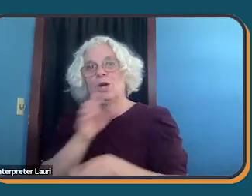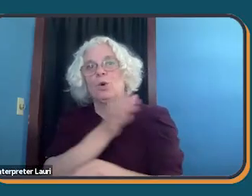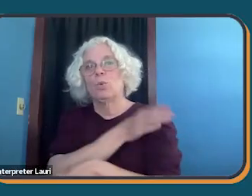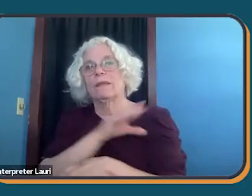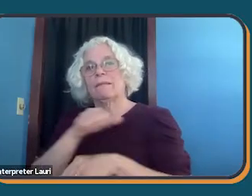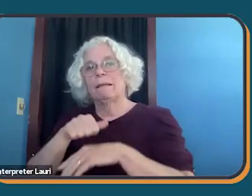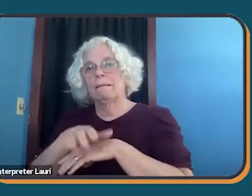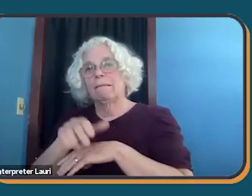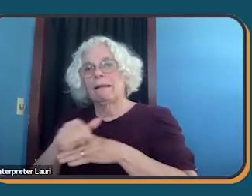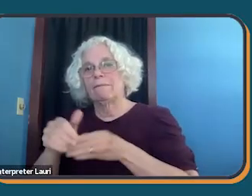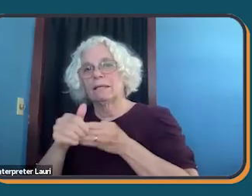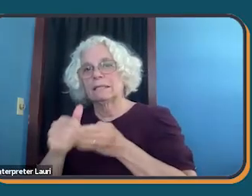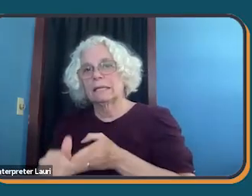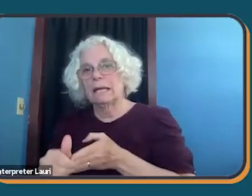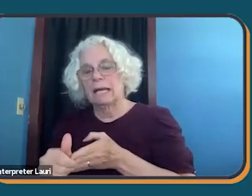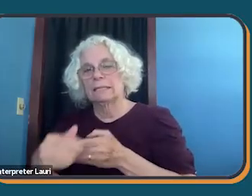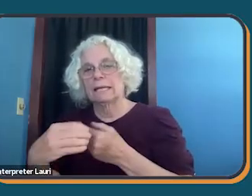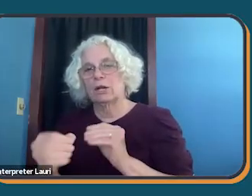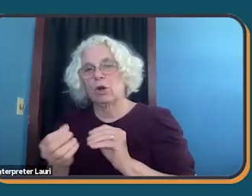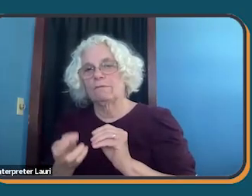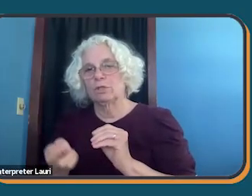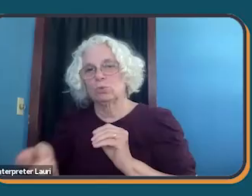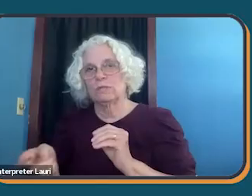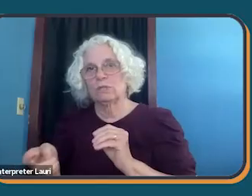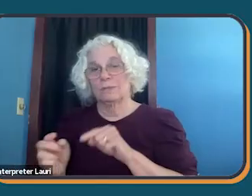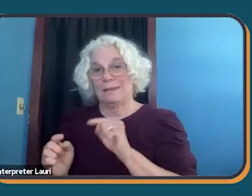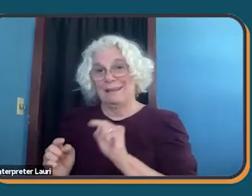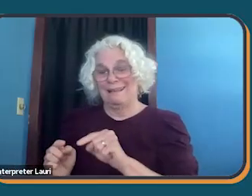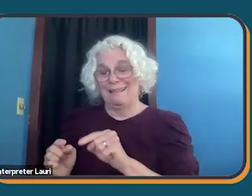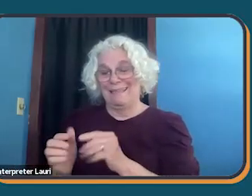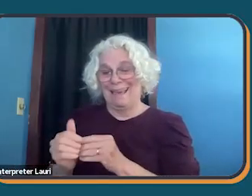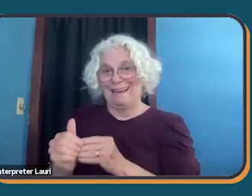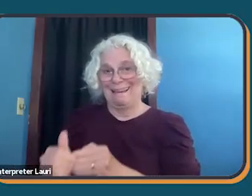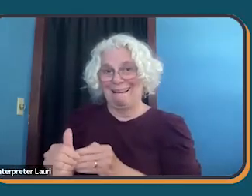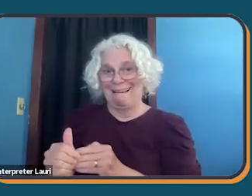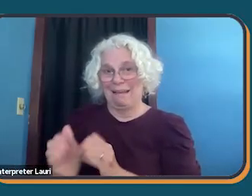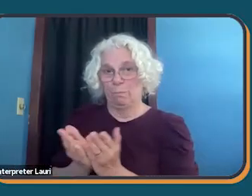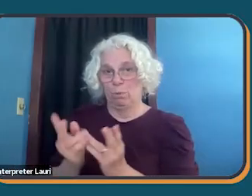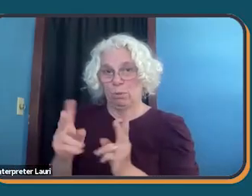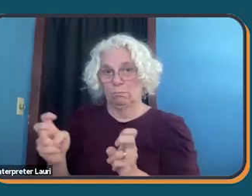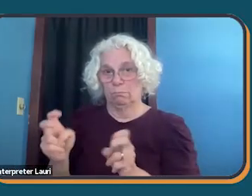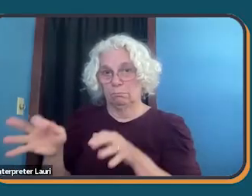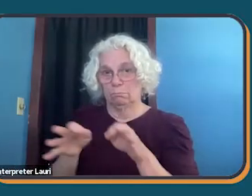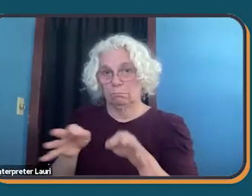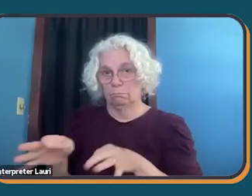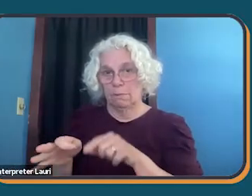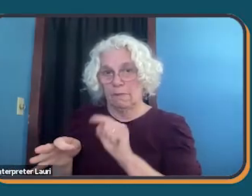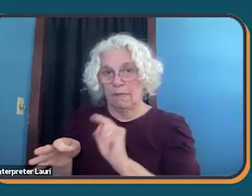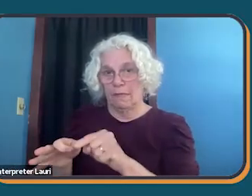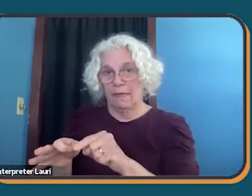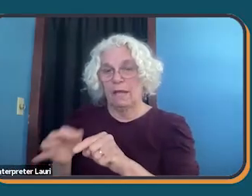ready-to-use clinical guidance and office staff resources. The guide is designed to help you systematically improve